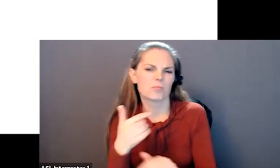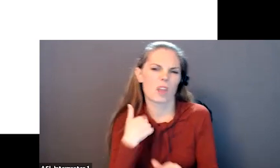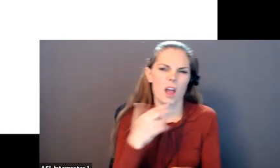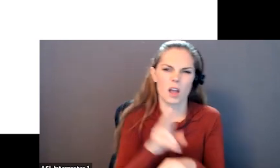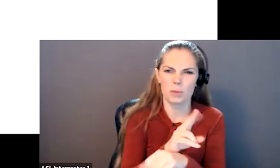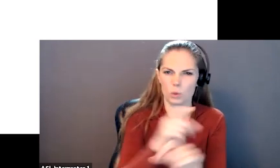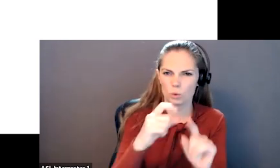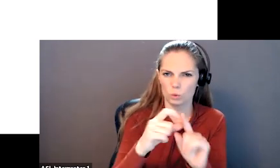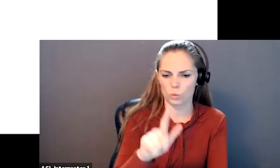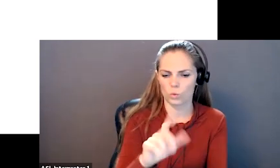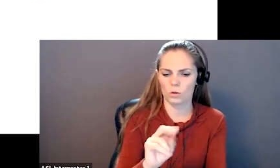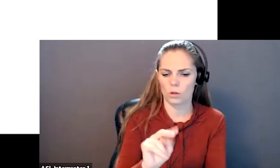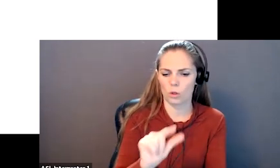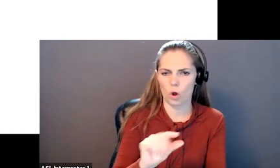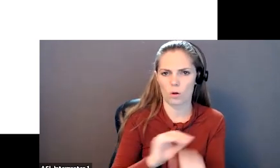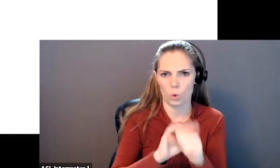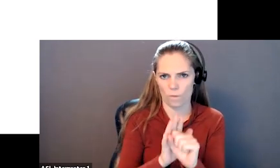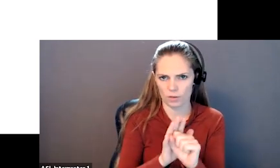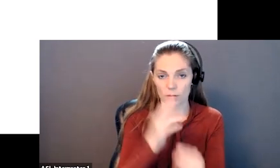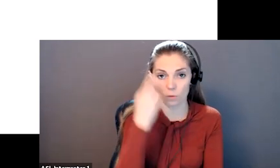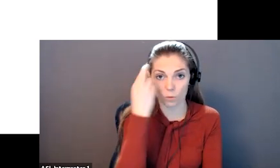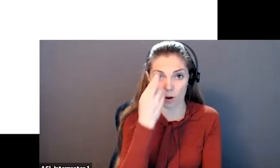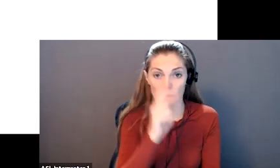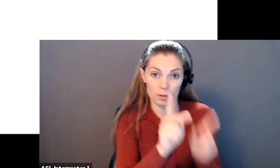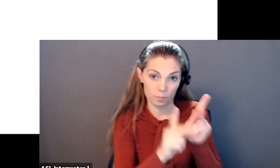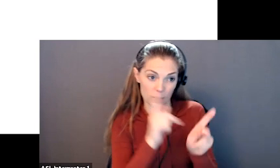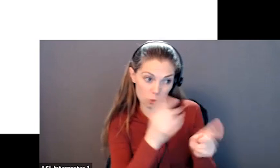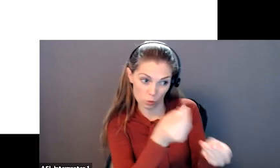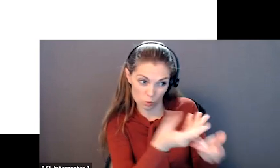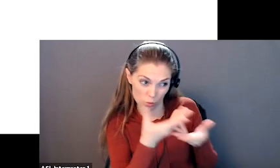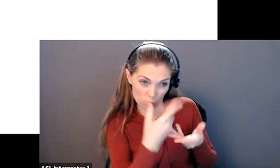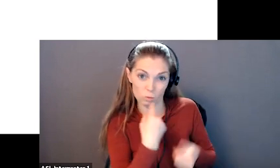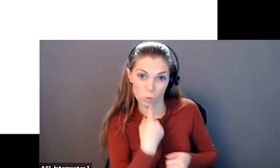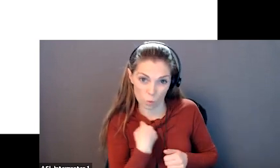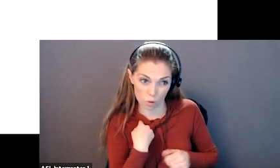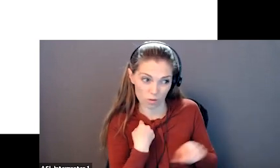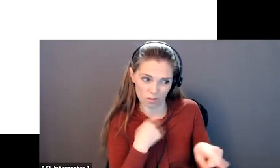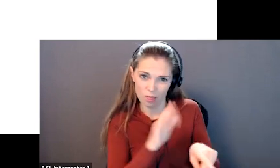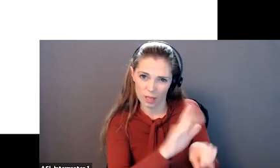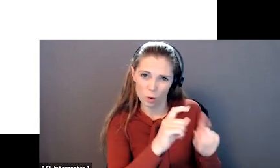attention in the first place. The World Health Organization defines long COVID with the following